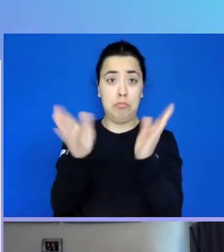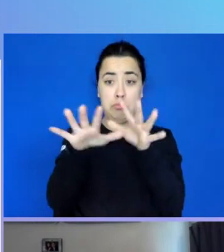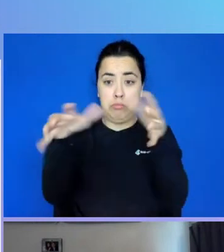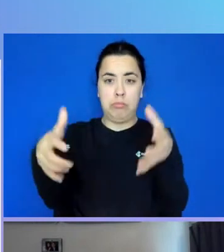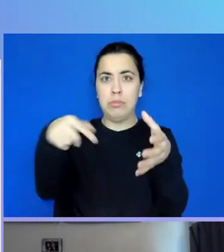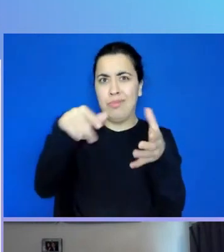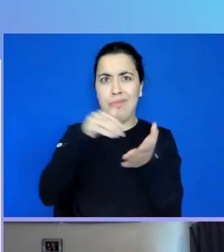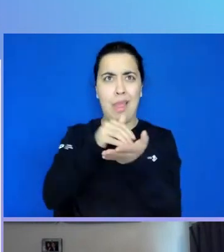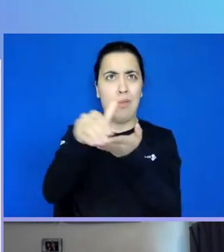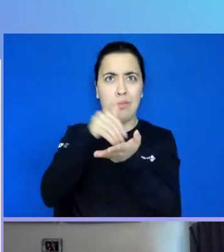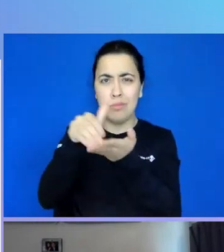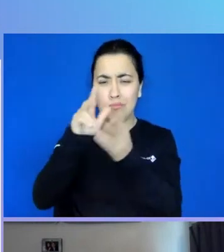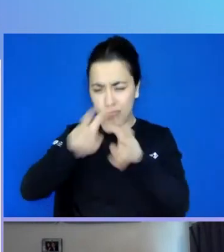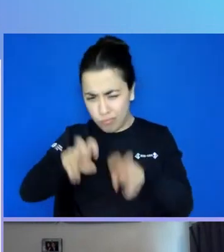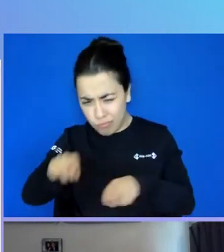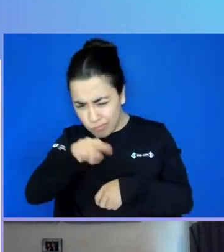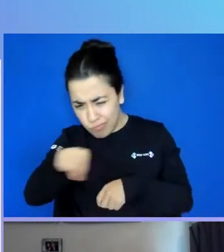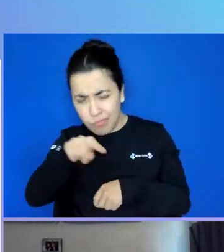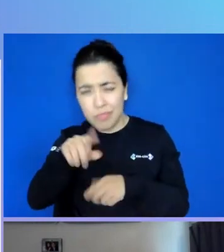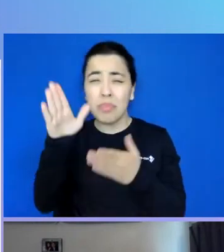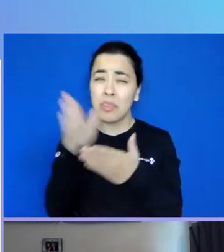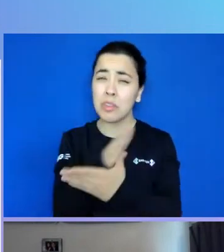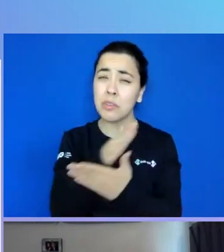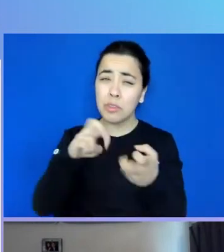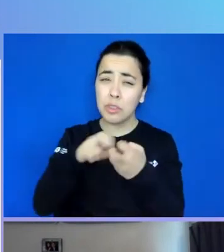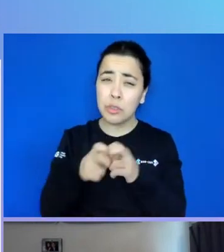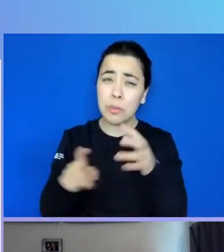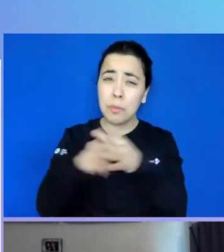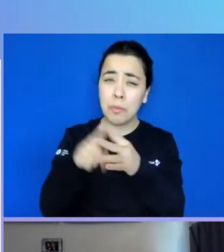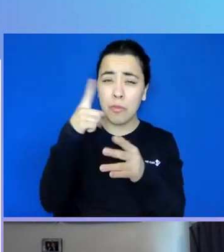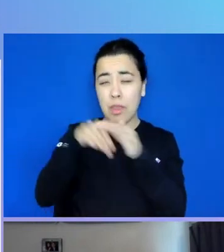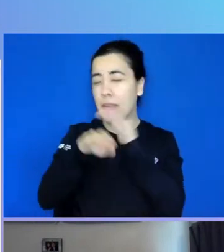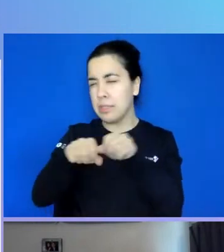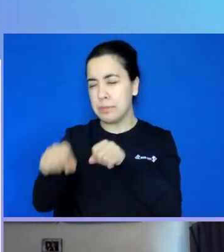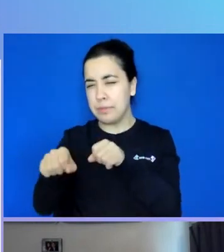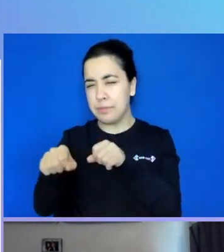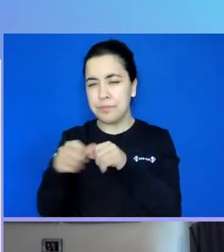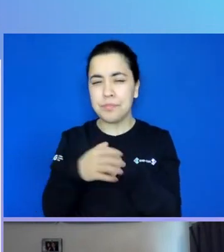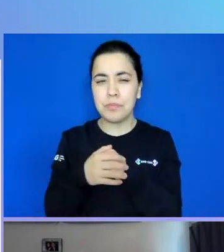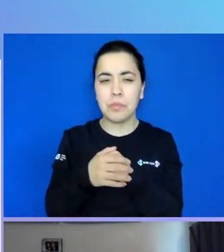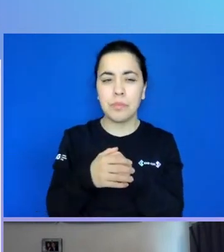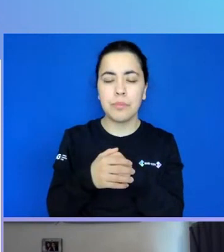average number of issues, accessibility issues on a page,